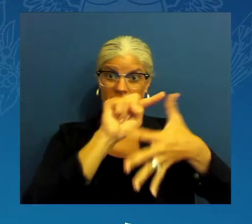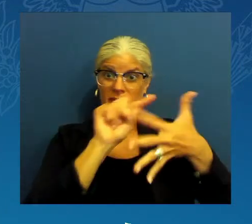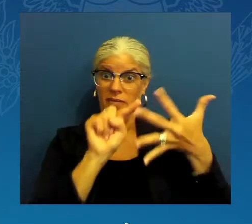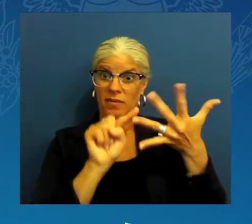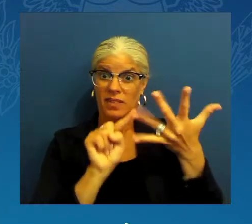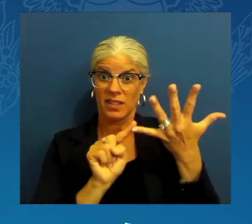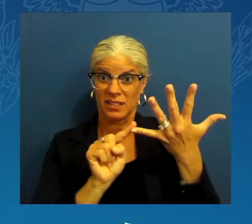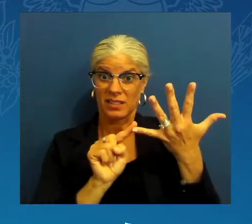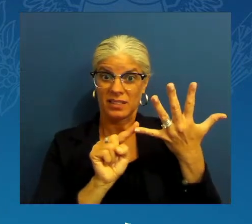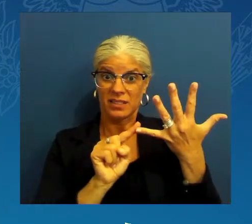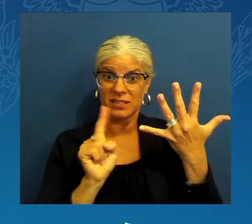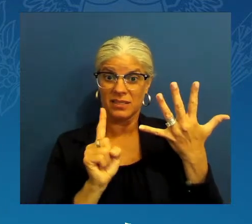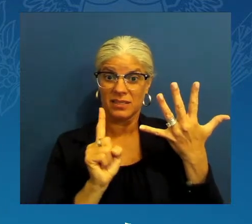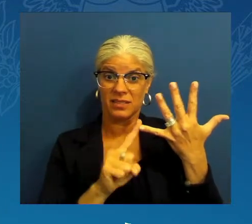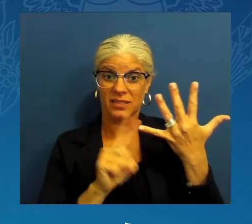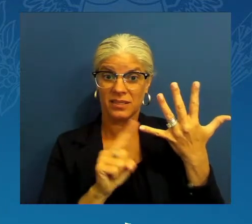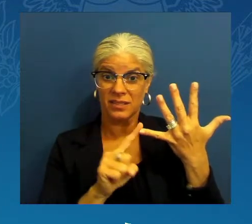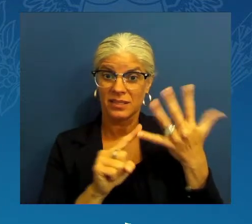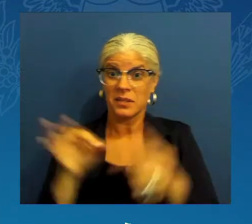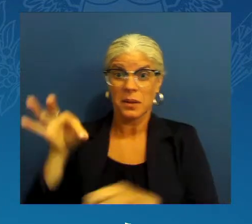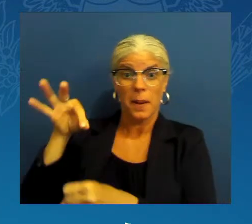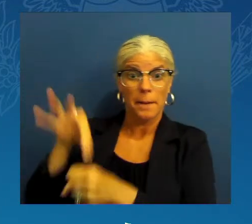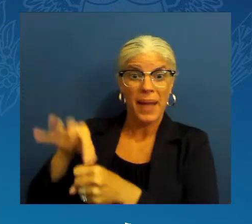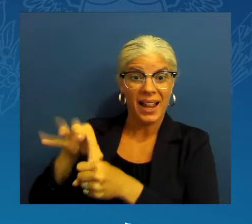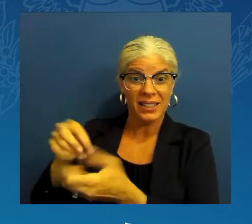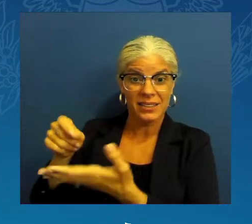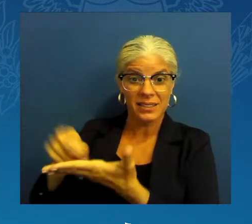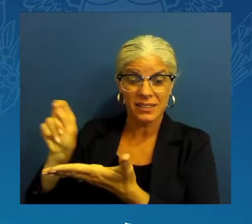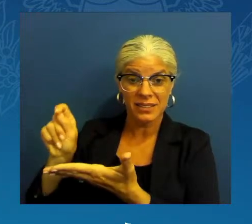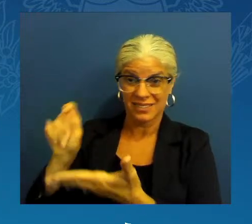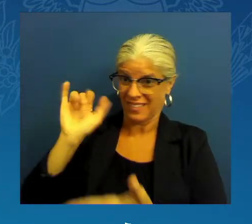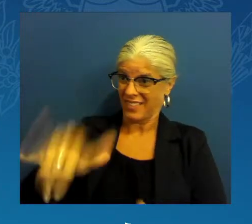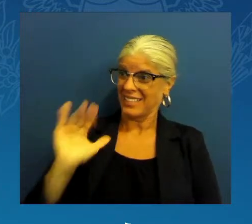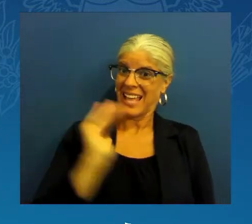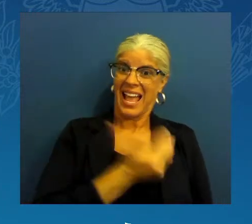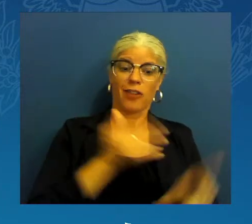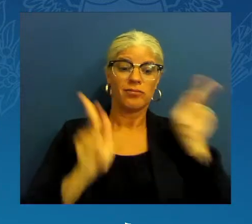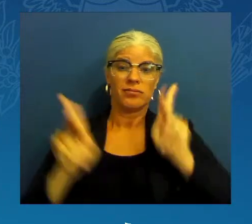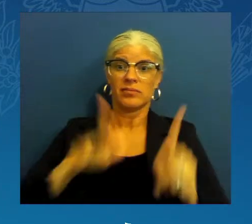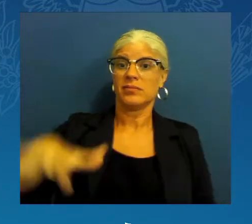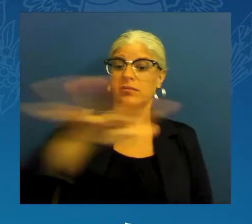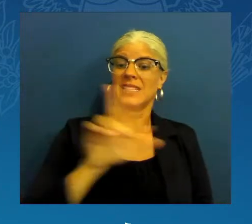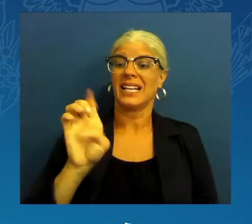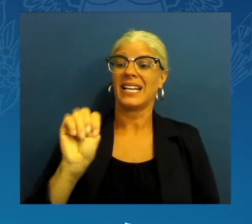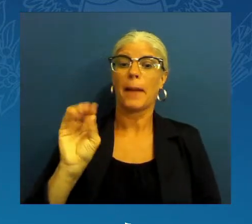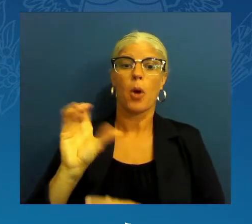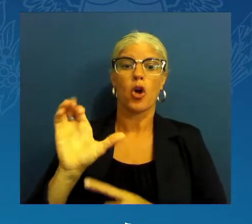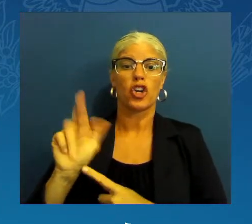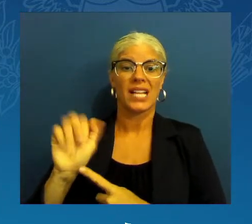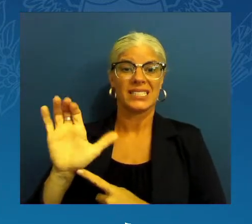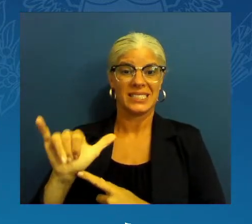This month -- and it really bears, just with all that's been happening, to just -- to --